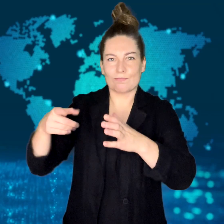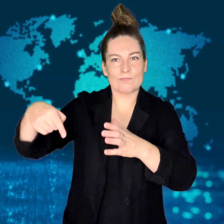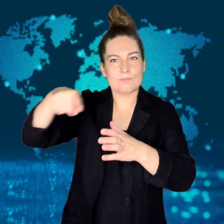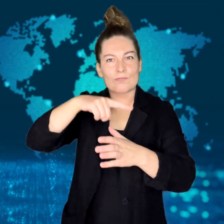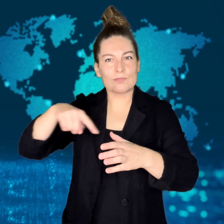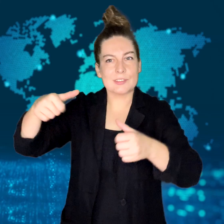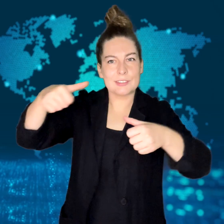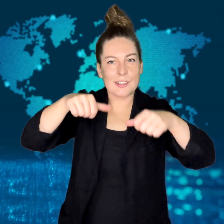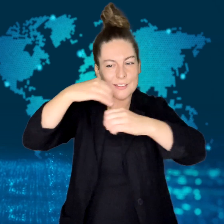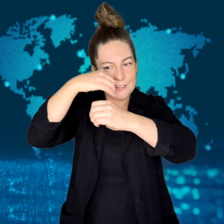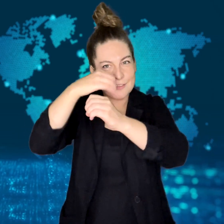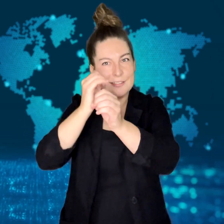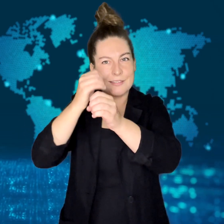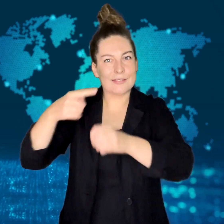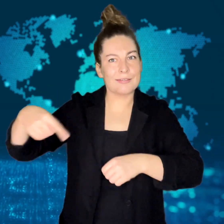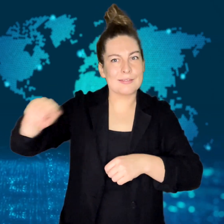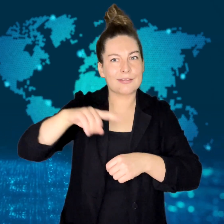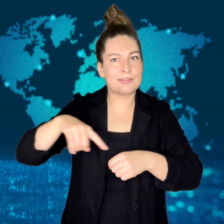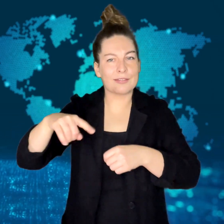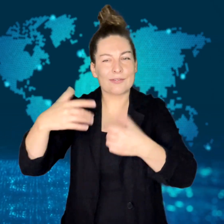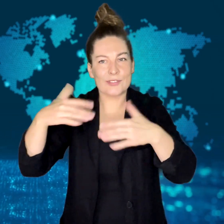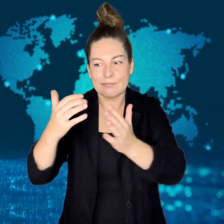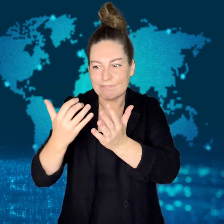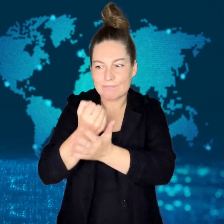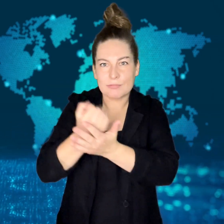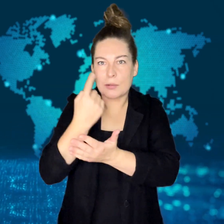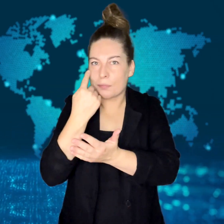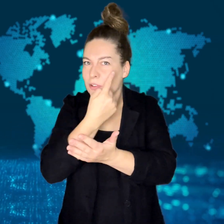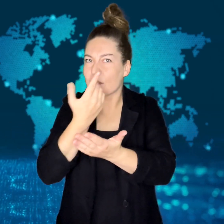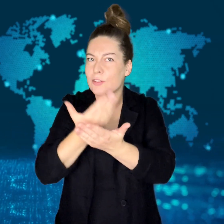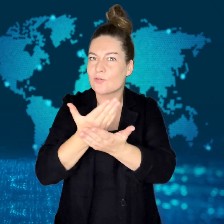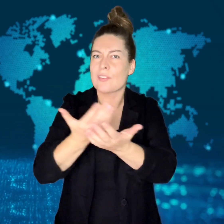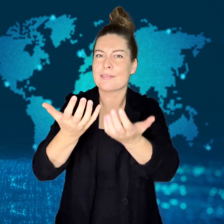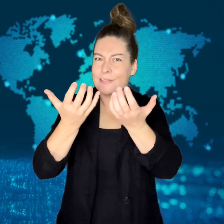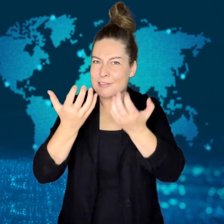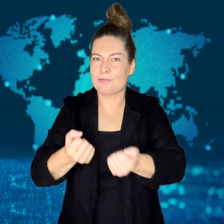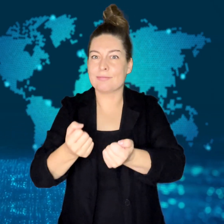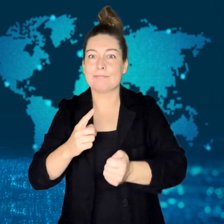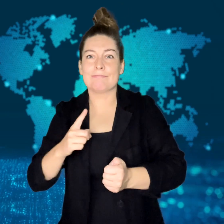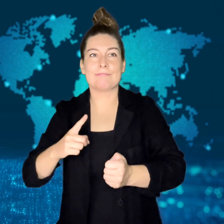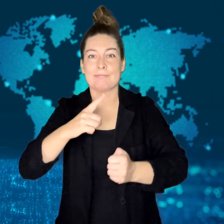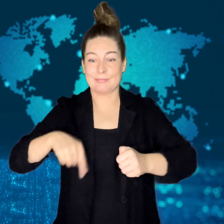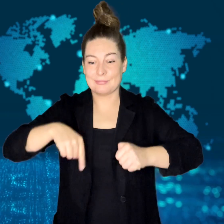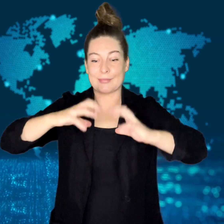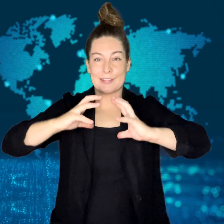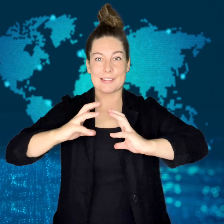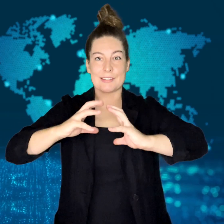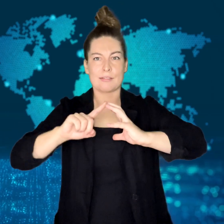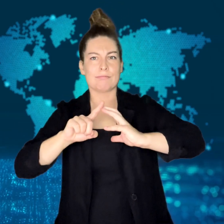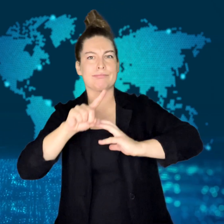Scientists have found evidence that Saturn’s moon may be able